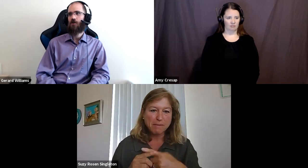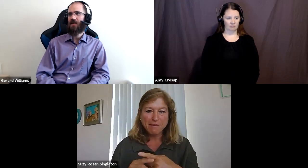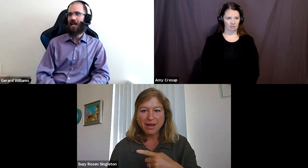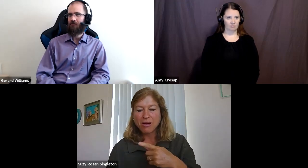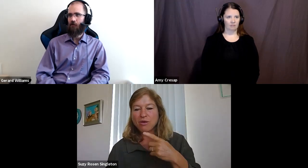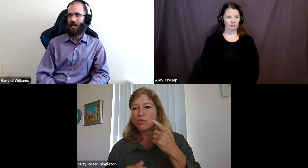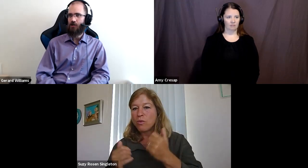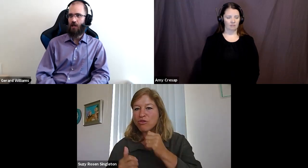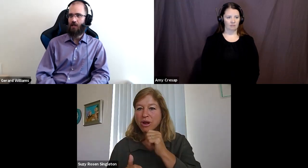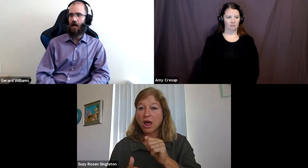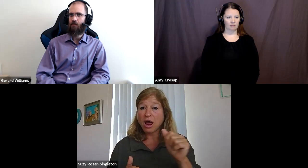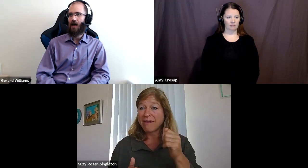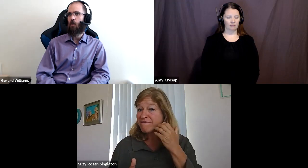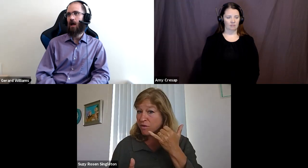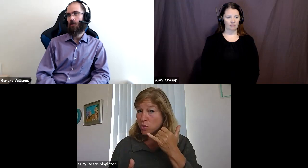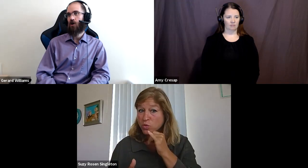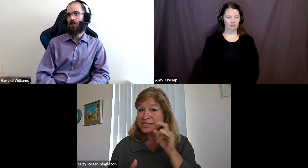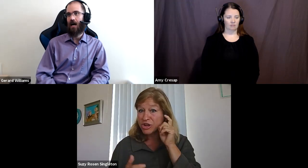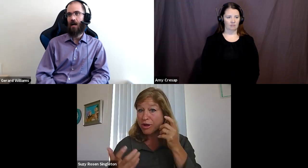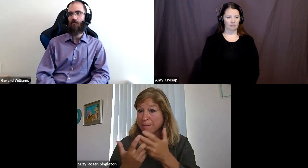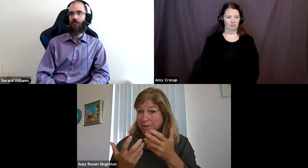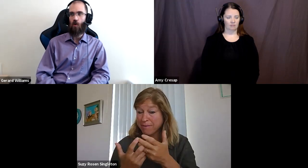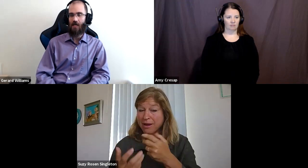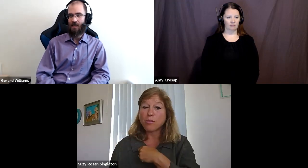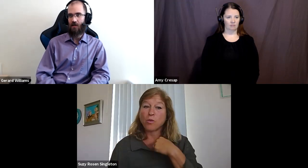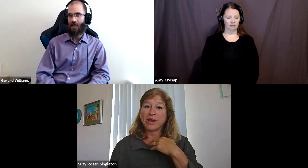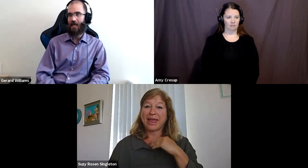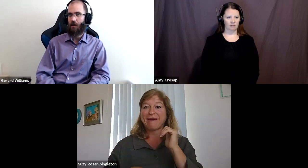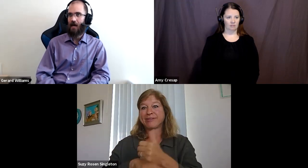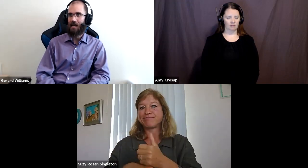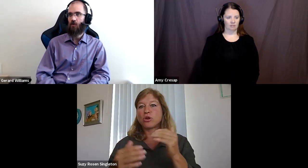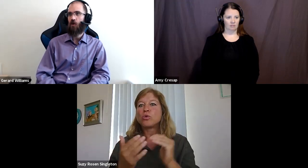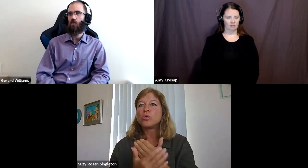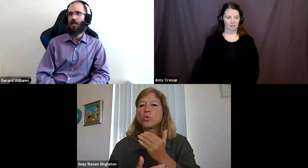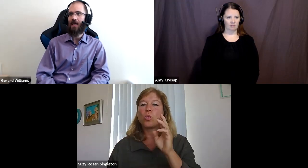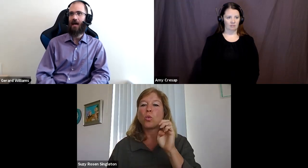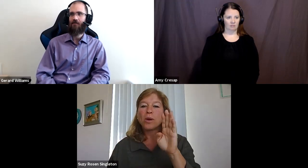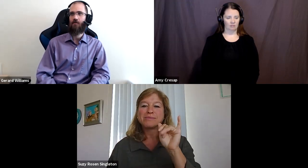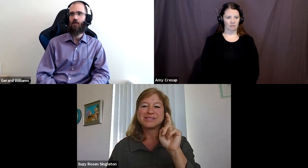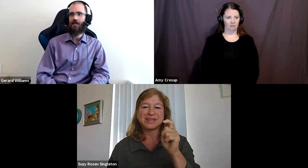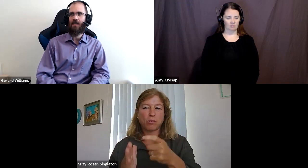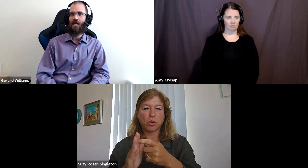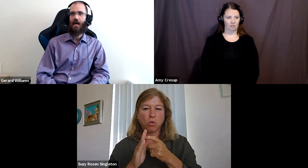to get information about whether or not a phone is hearing aid compatible we have implemented